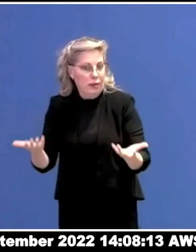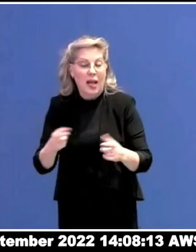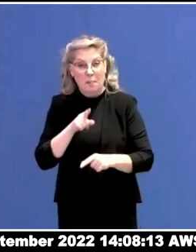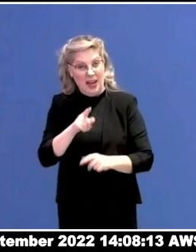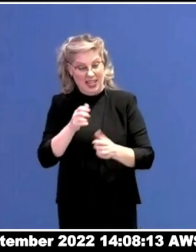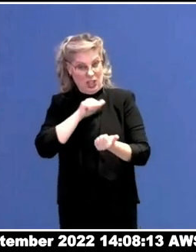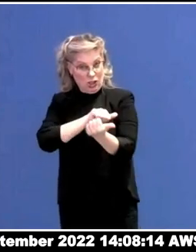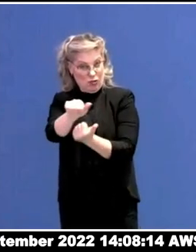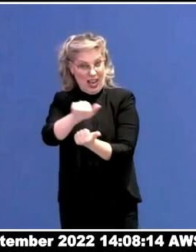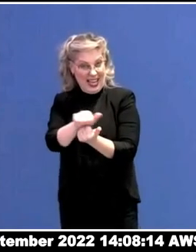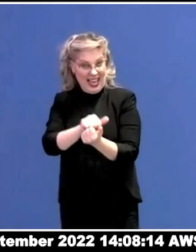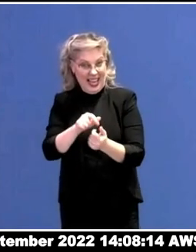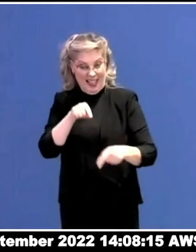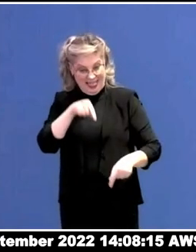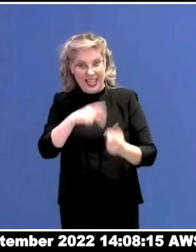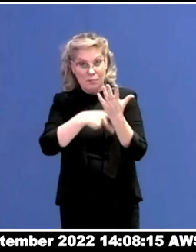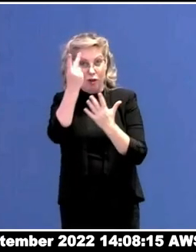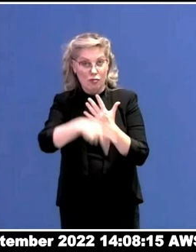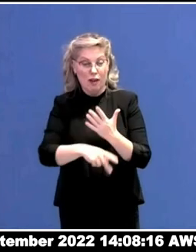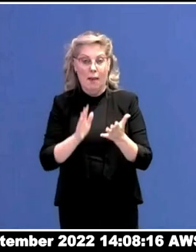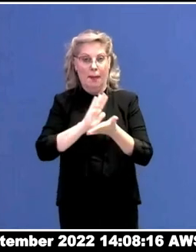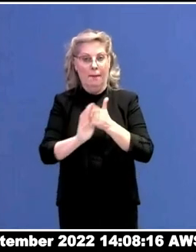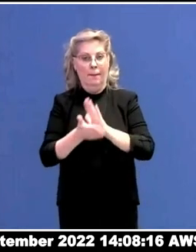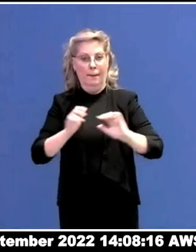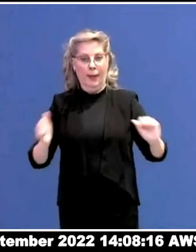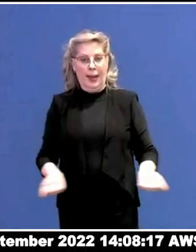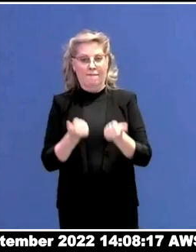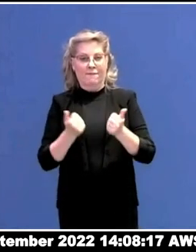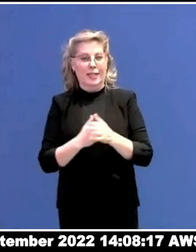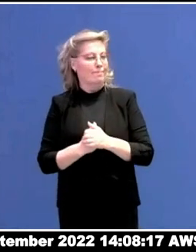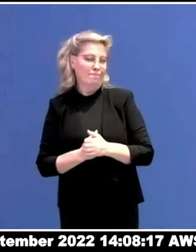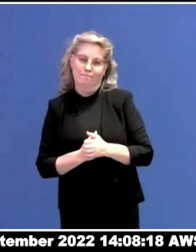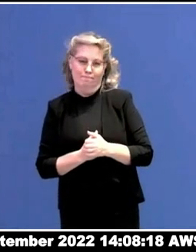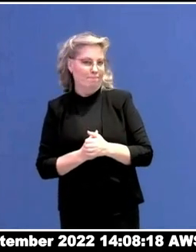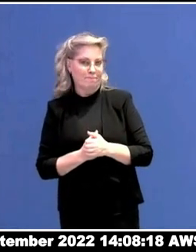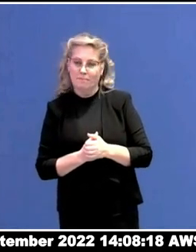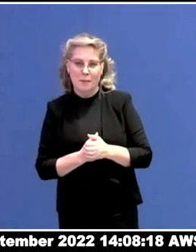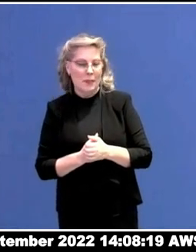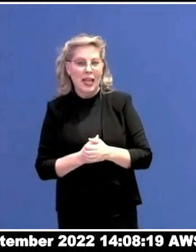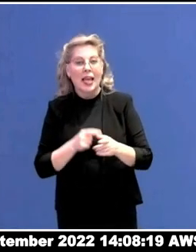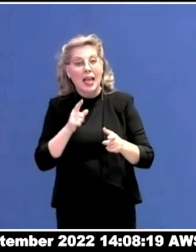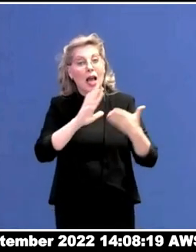And I would - you know, second what Debbie and George raised in terms of bringing community organisations into prisons.